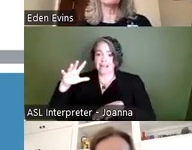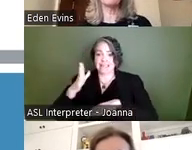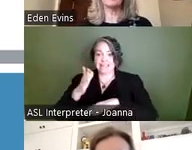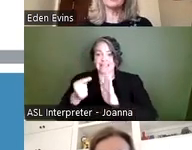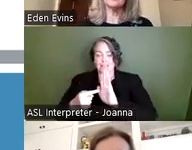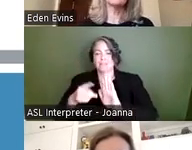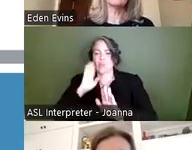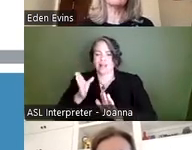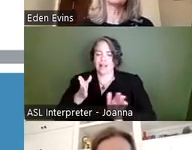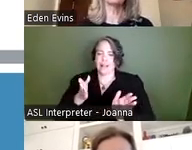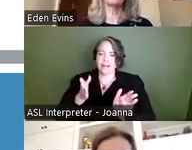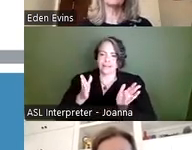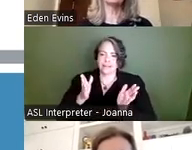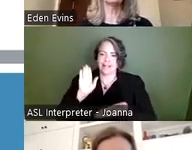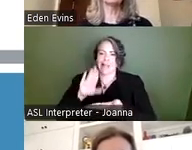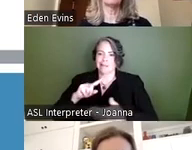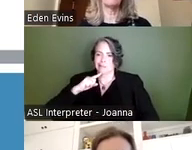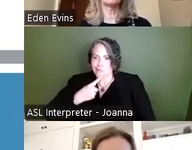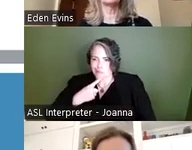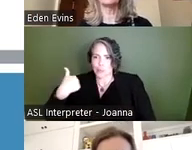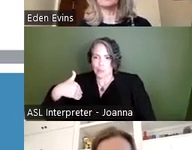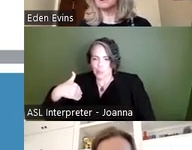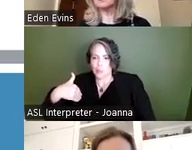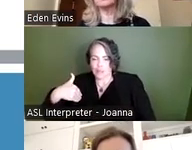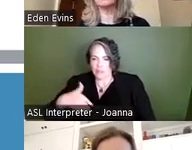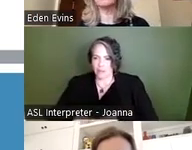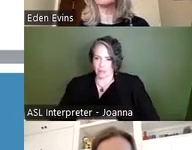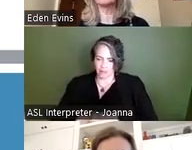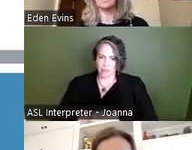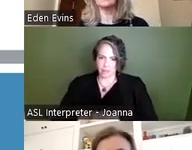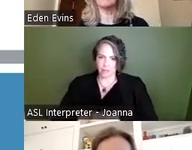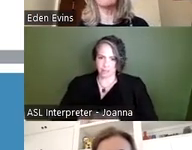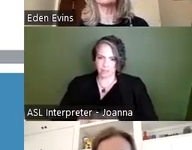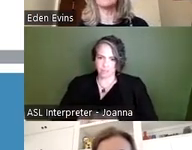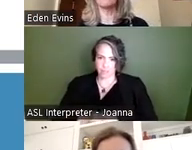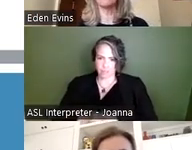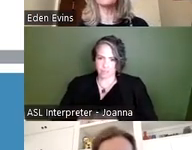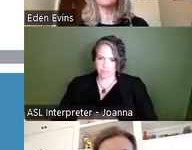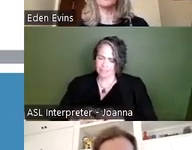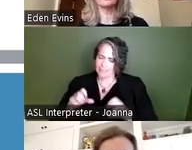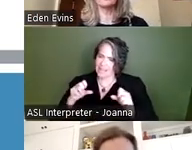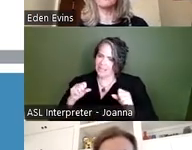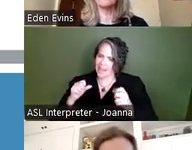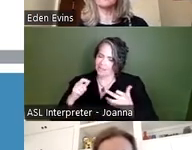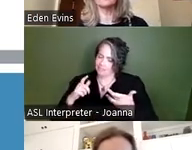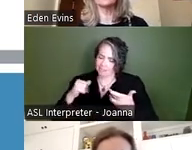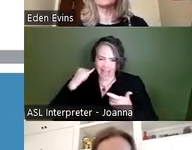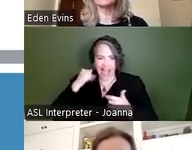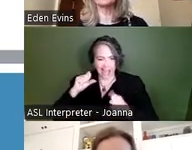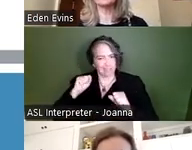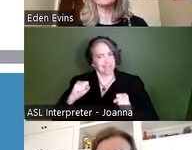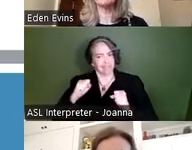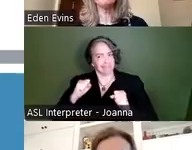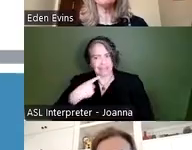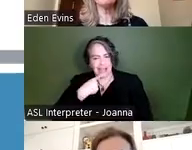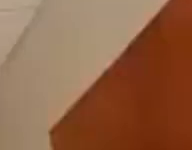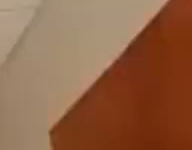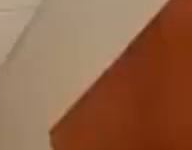people who continued to use cannabis, will with a high confidence, have a worse course of illness.